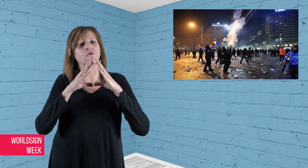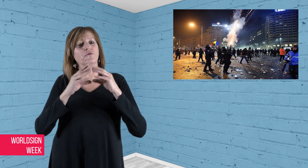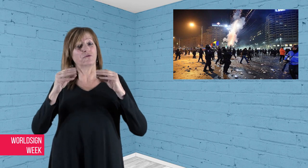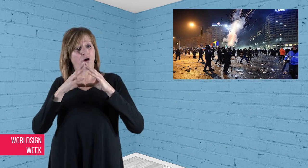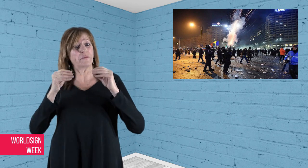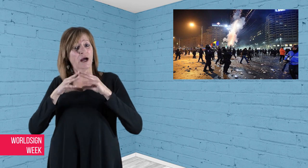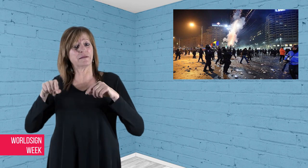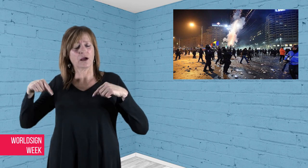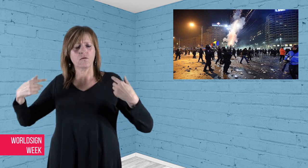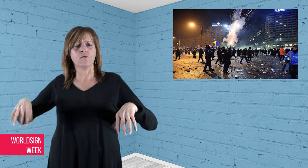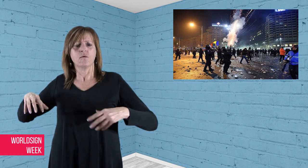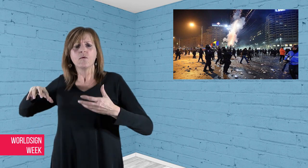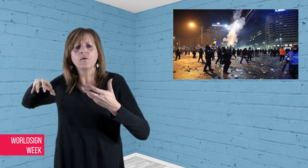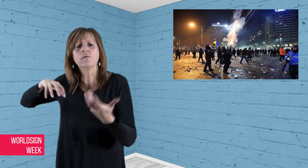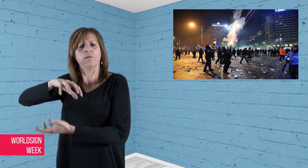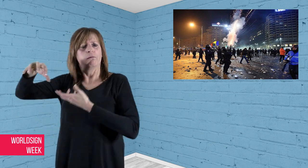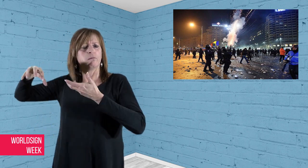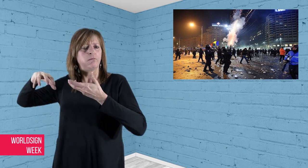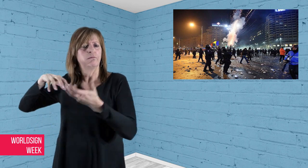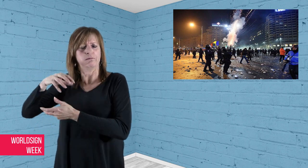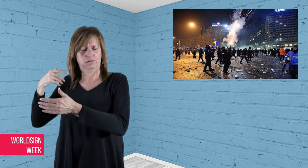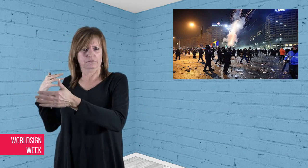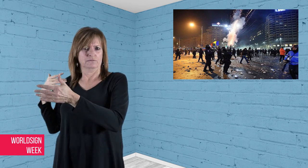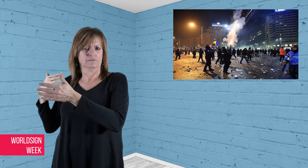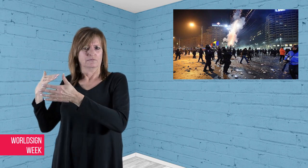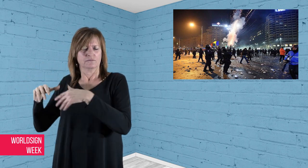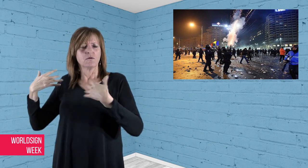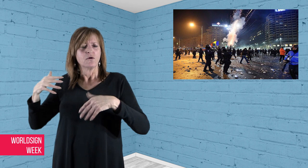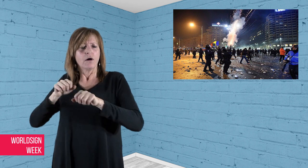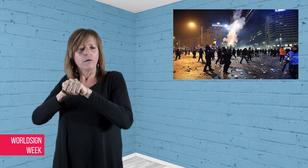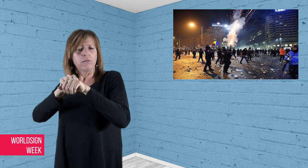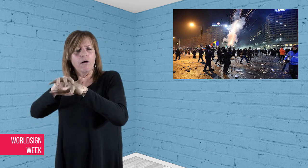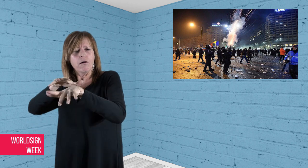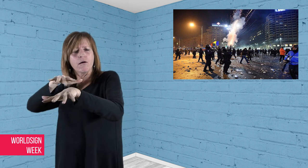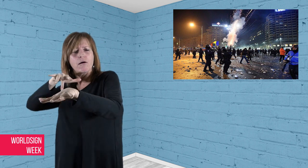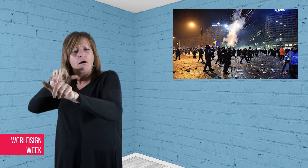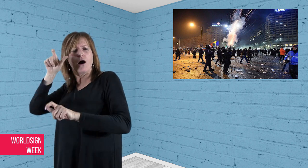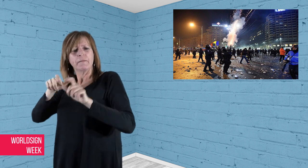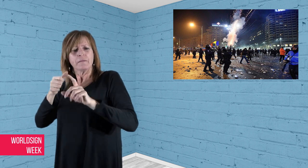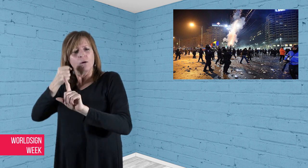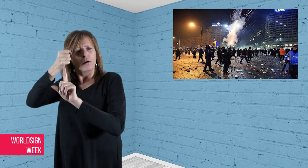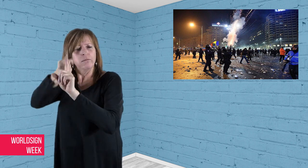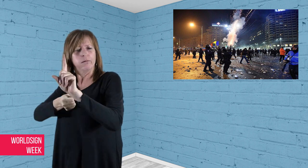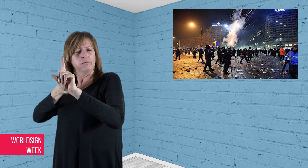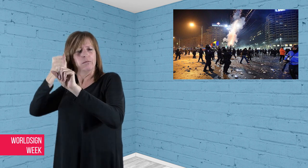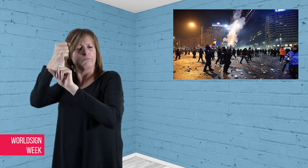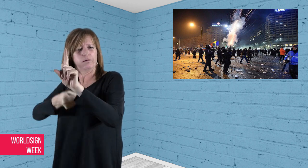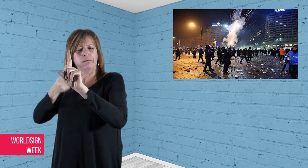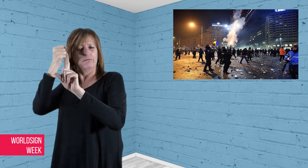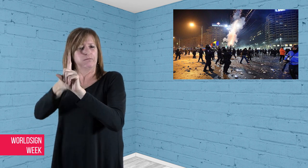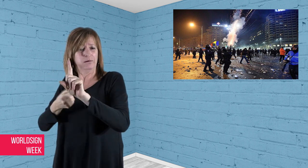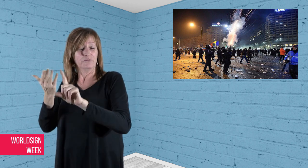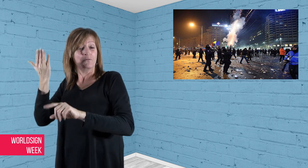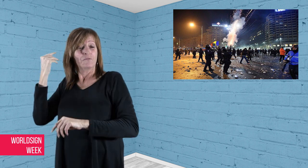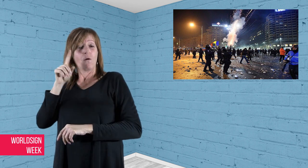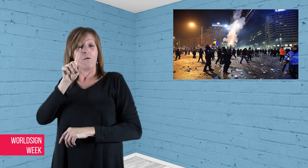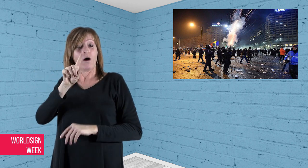Georgia: Romania is in a state of uproar the last several days with